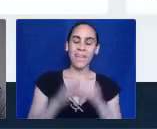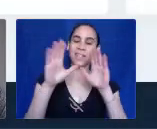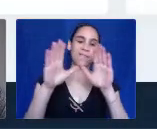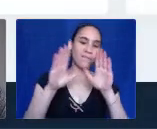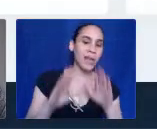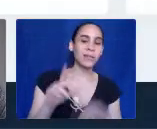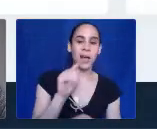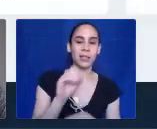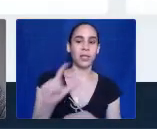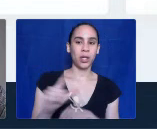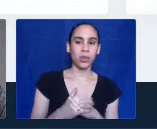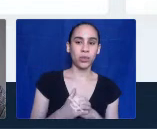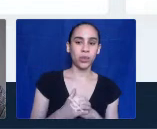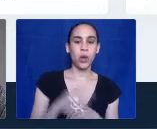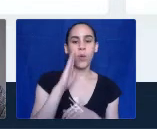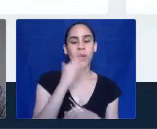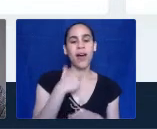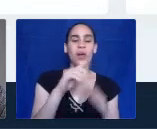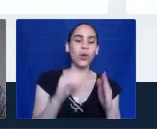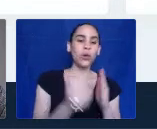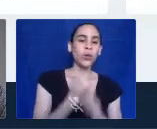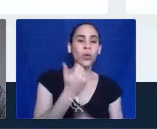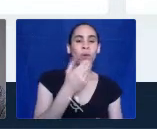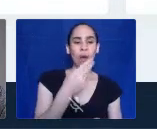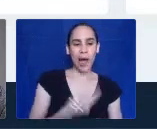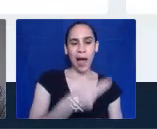so you're going to go to new.complex resumes you're going to create an account and you can